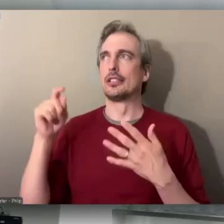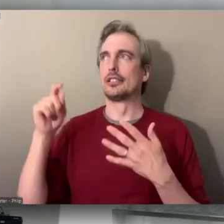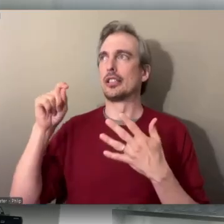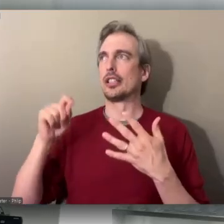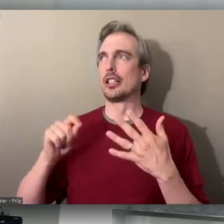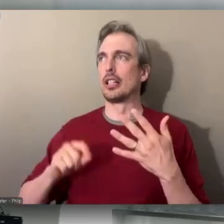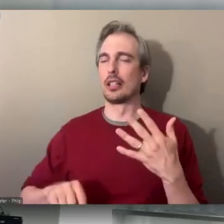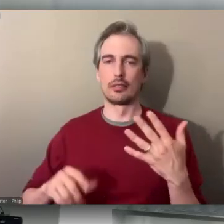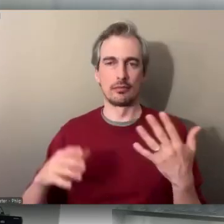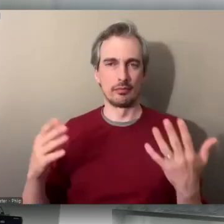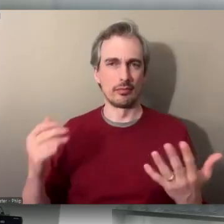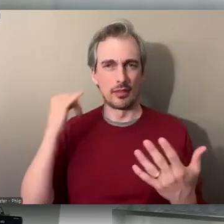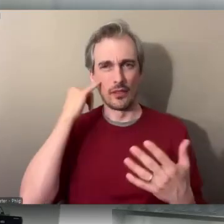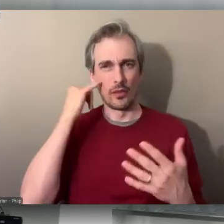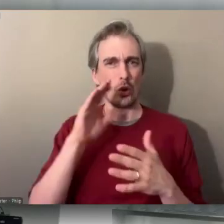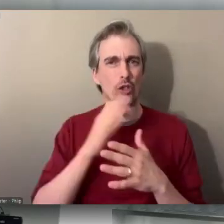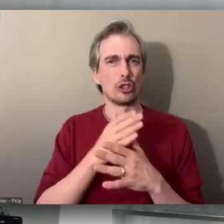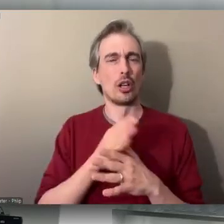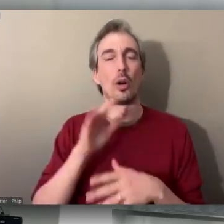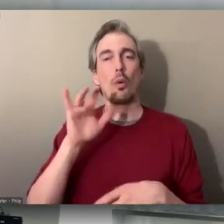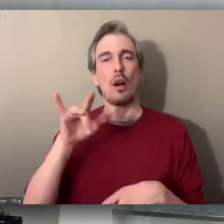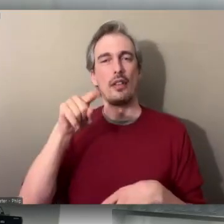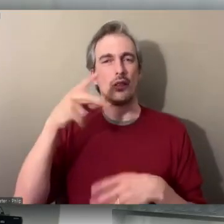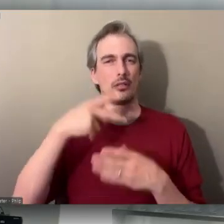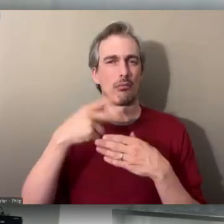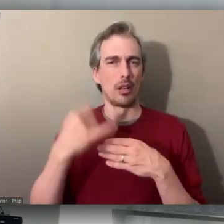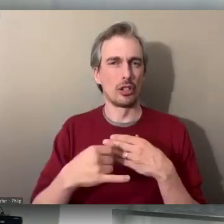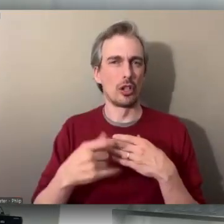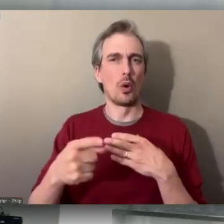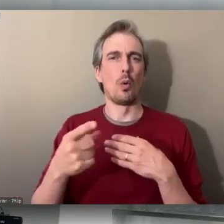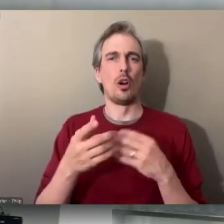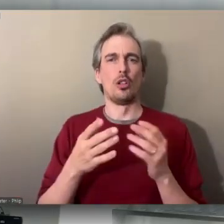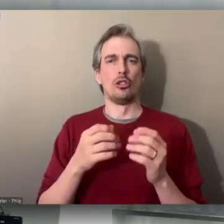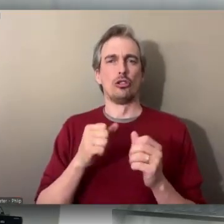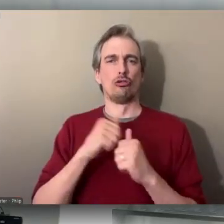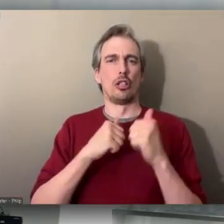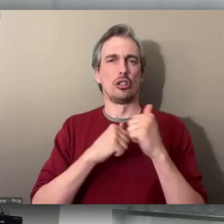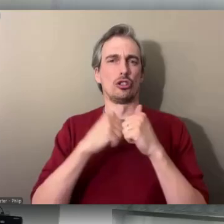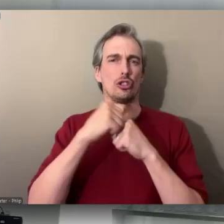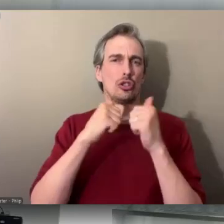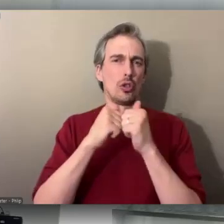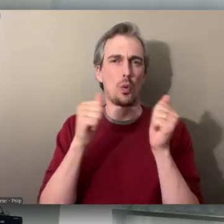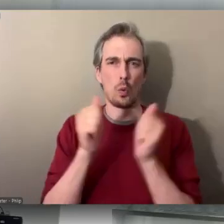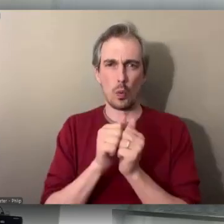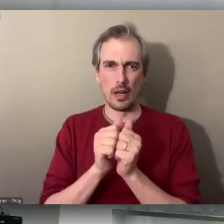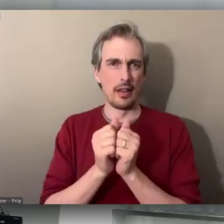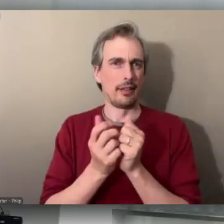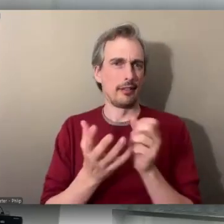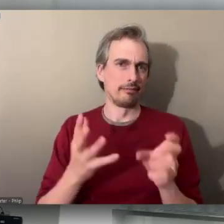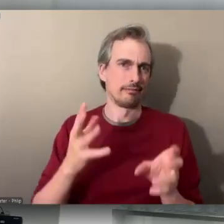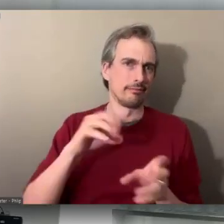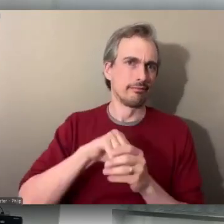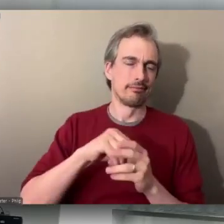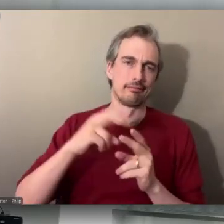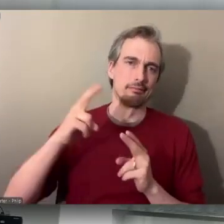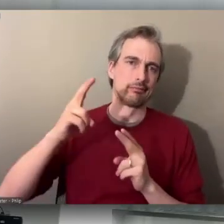was structured from accessibility as a building principle, and then how you sell this effectively,